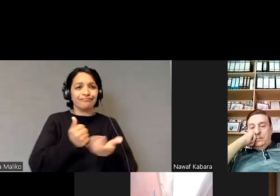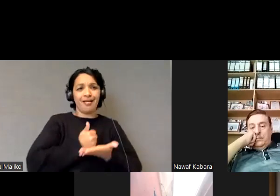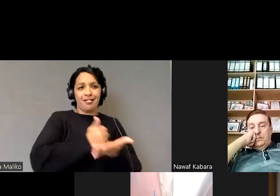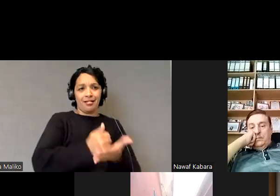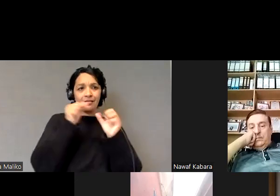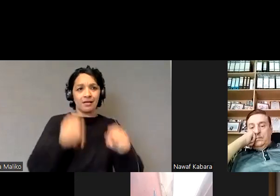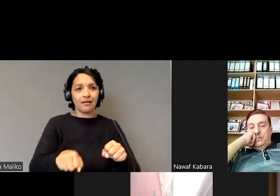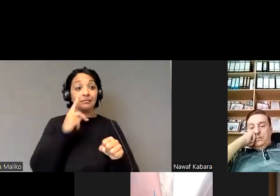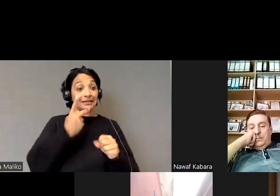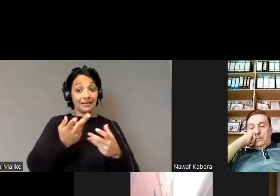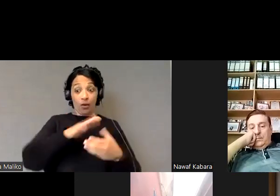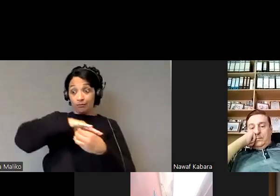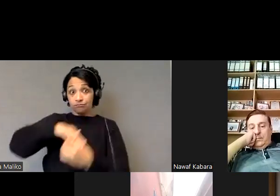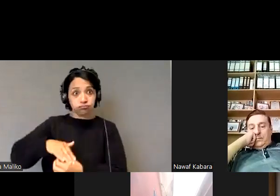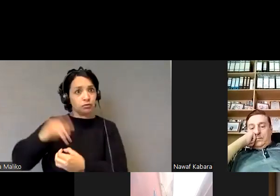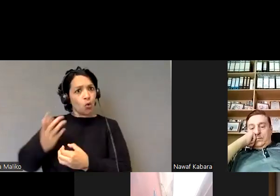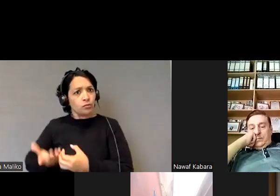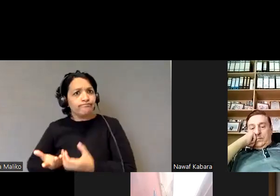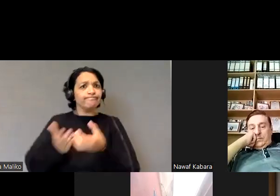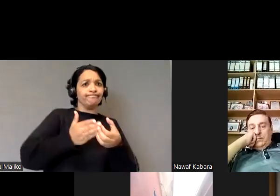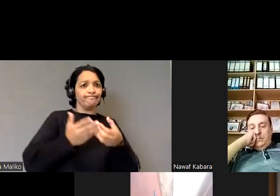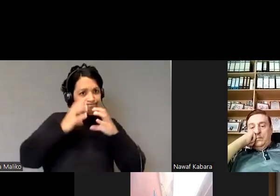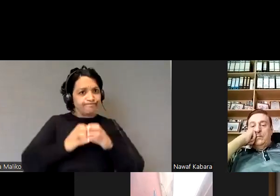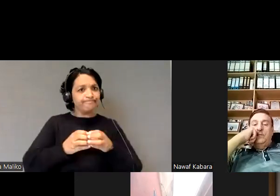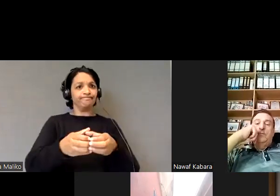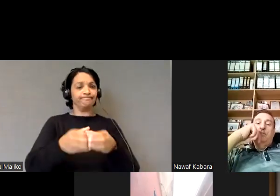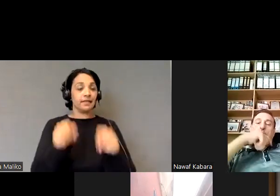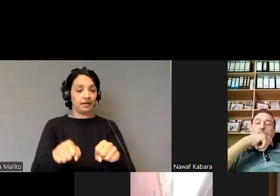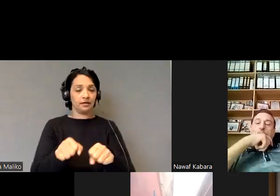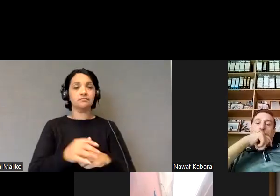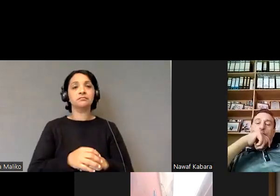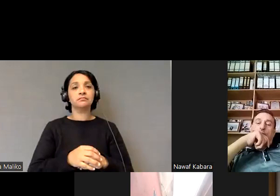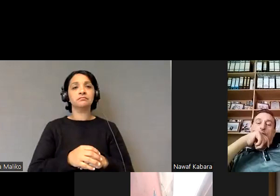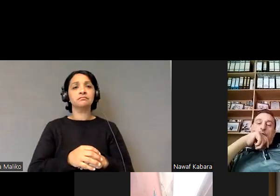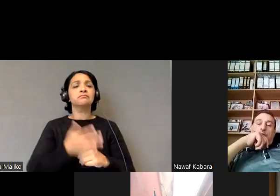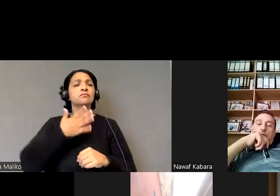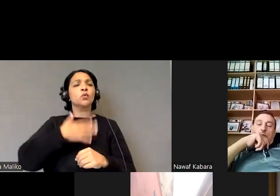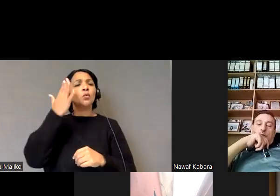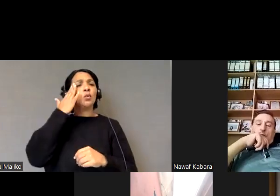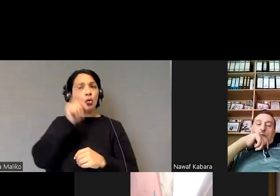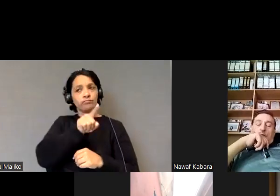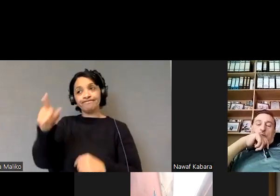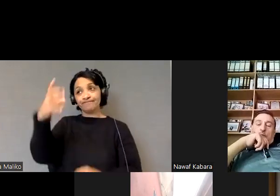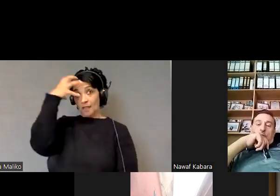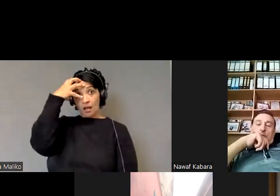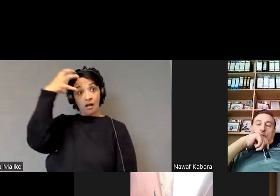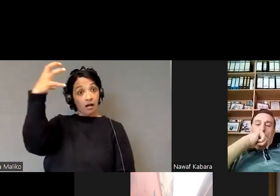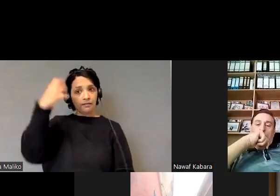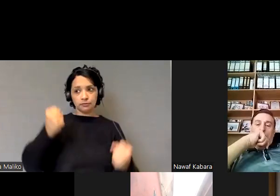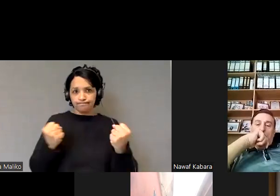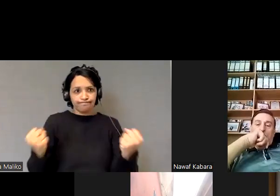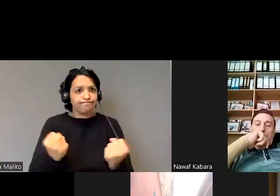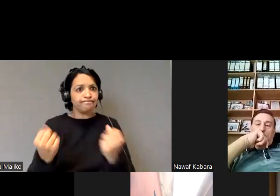We will look at the, what governments can do, what we can